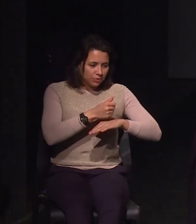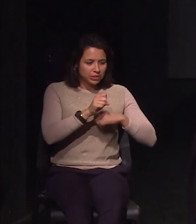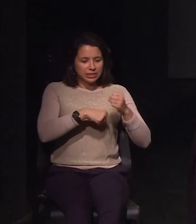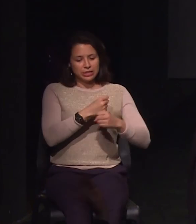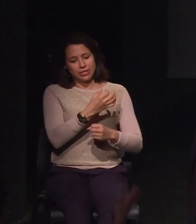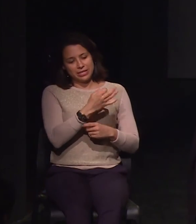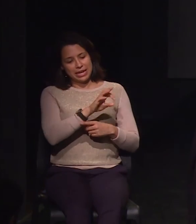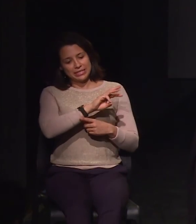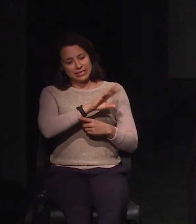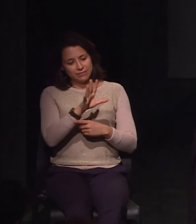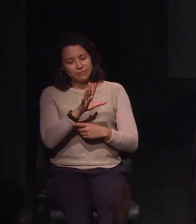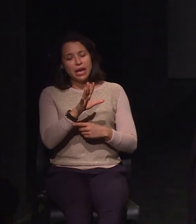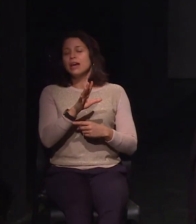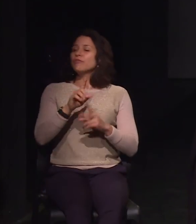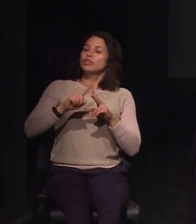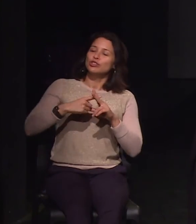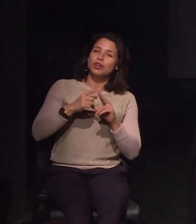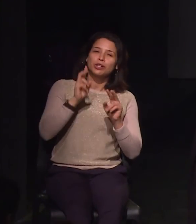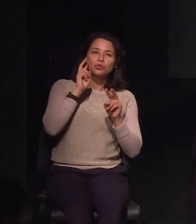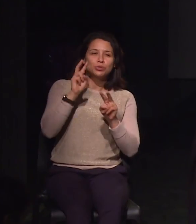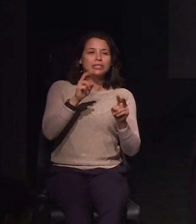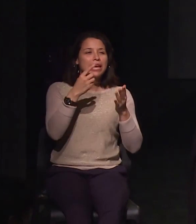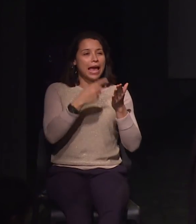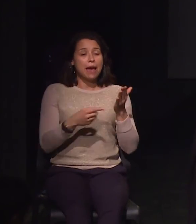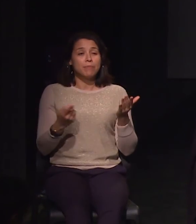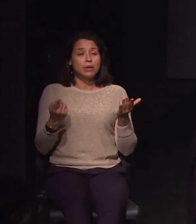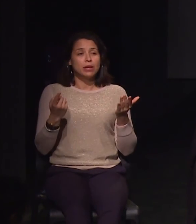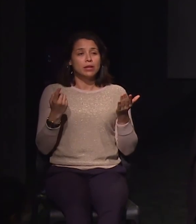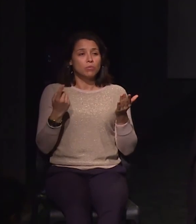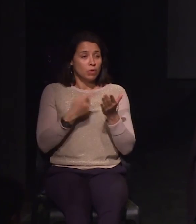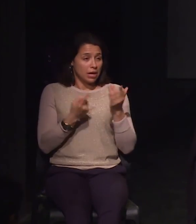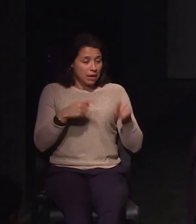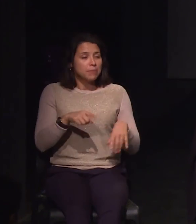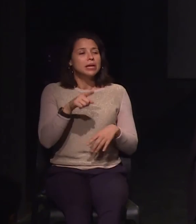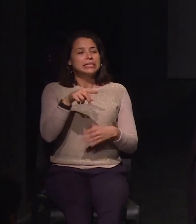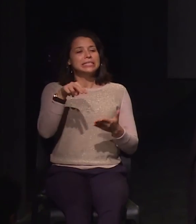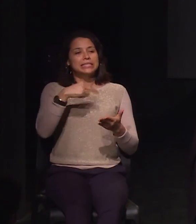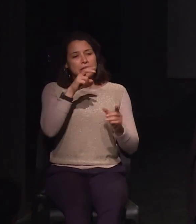the dance touring program, and we had all of that kind of support.